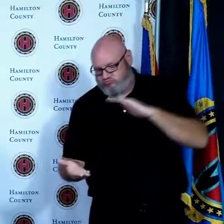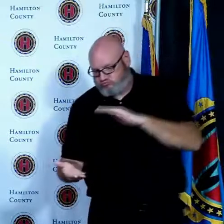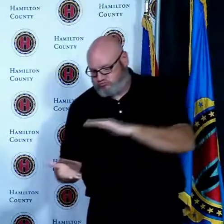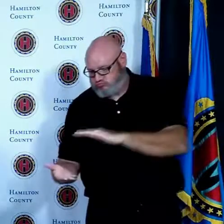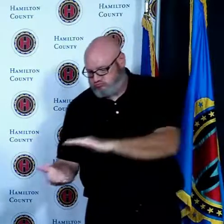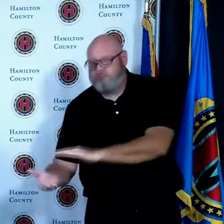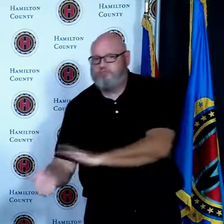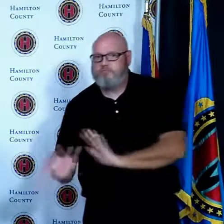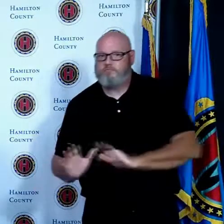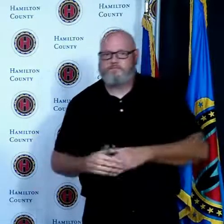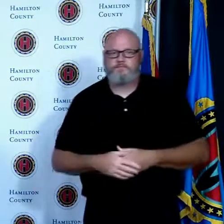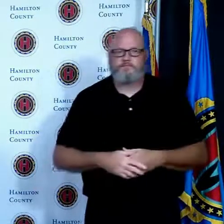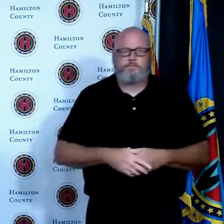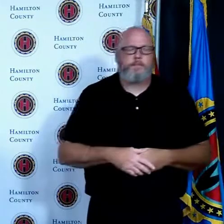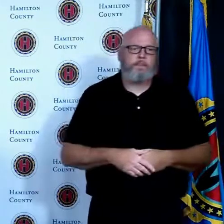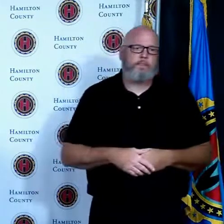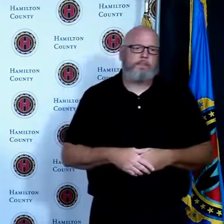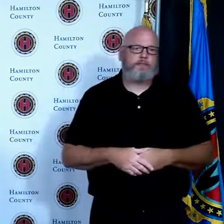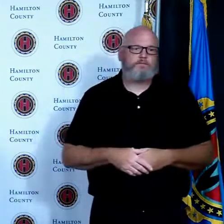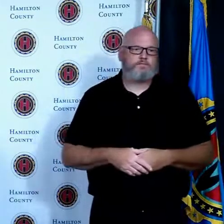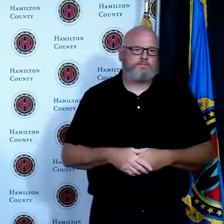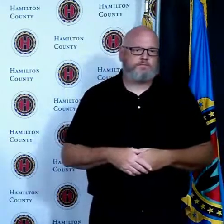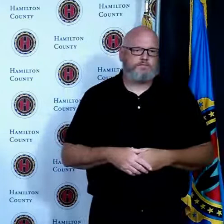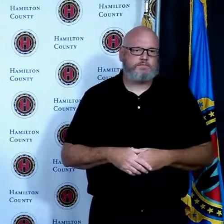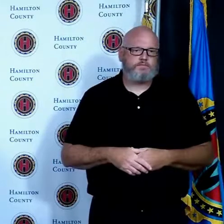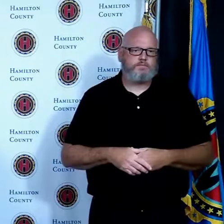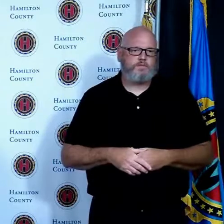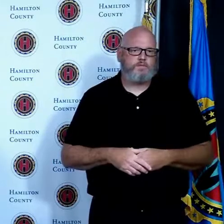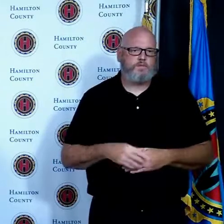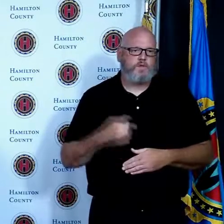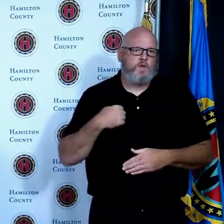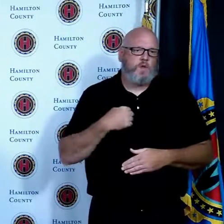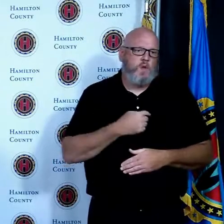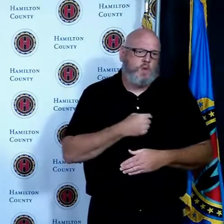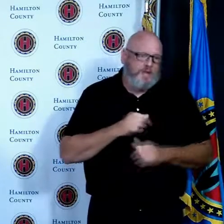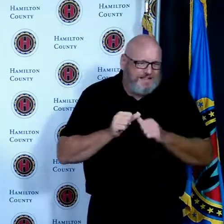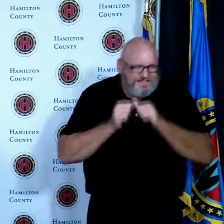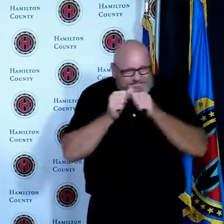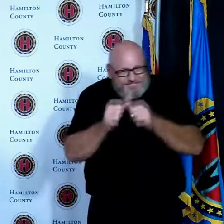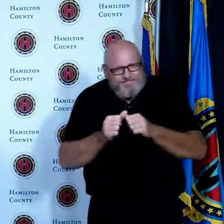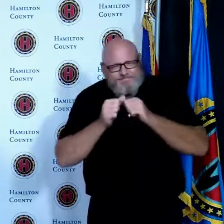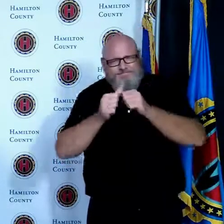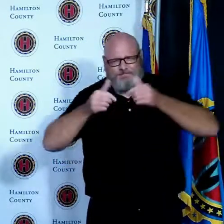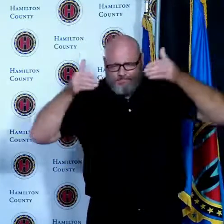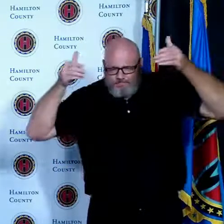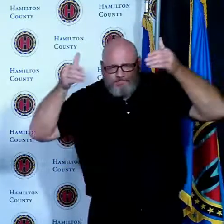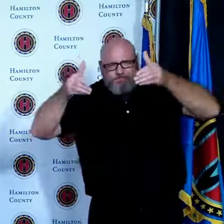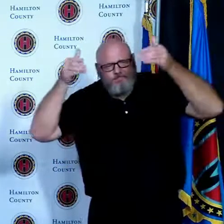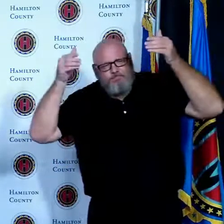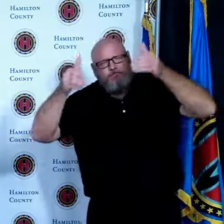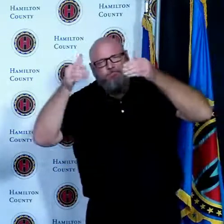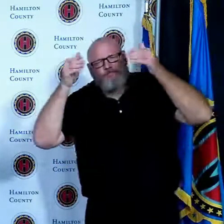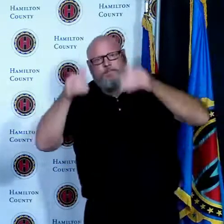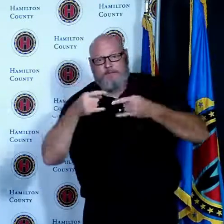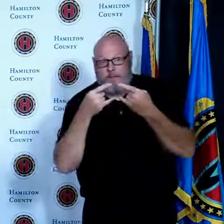that we continue to stay focused and and do these things that we've been talking about for weeks like wearing masks and social distancing